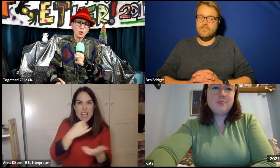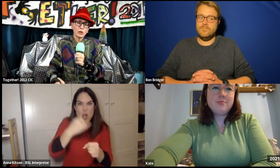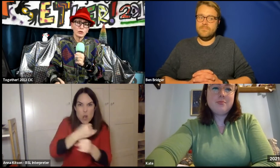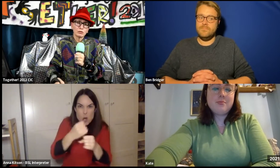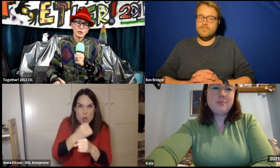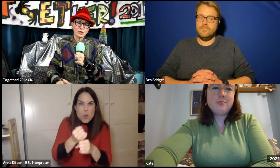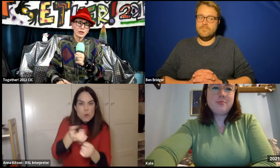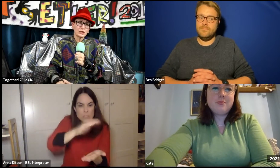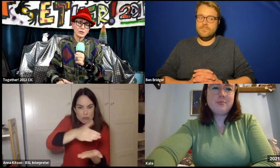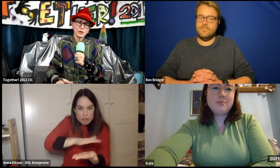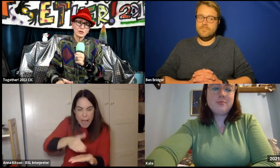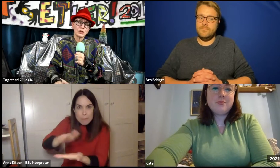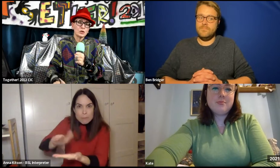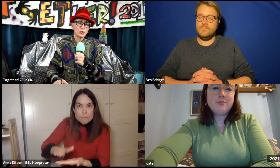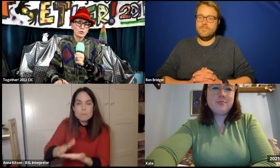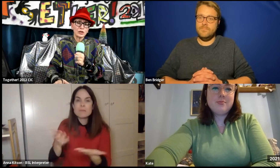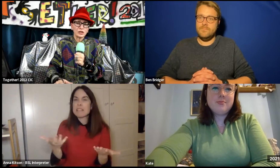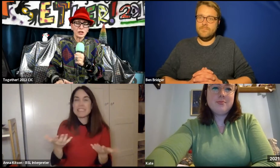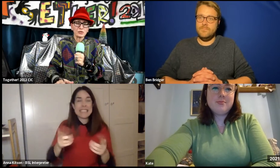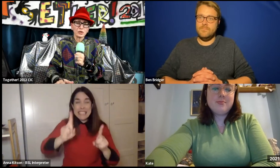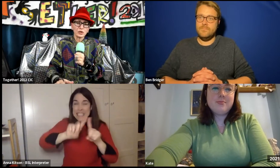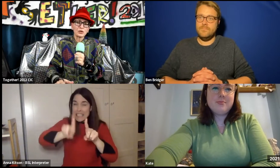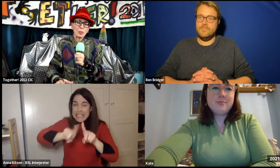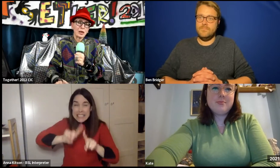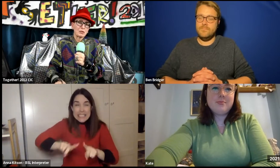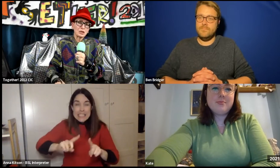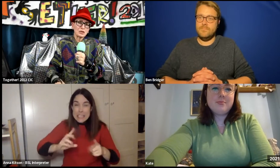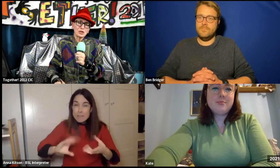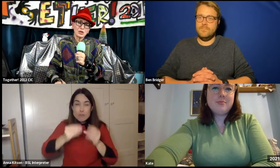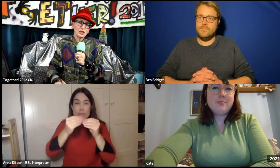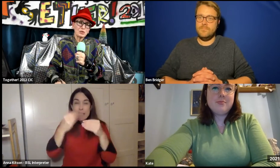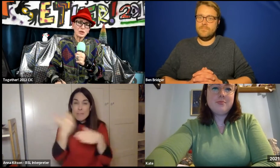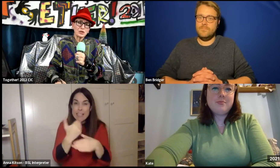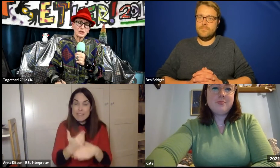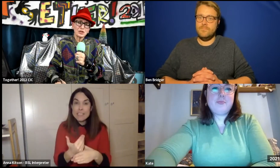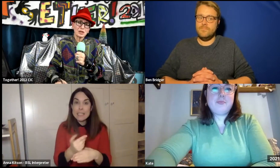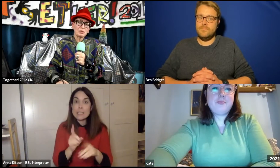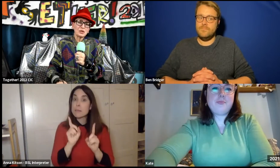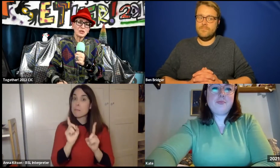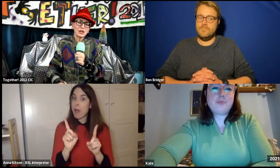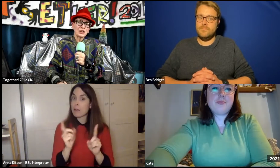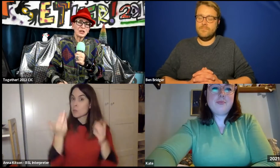with things that you have at home, tonight we are going to tap into many